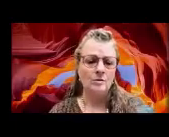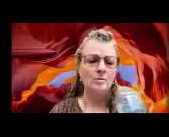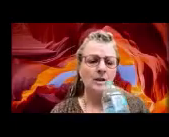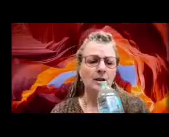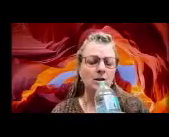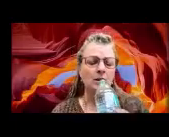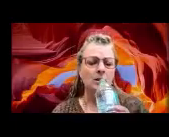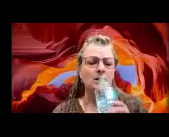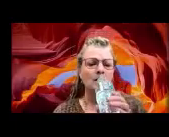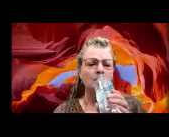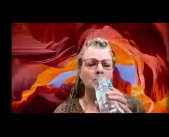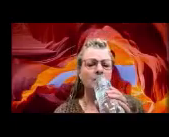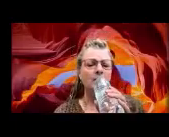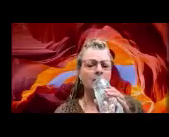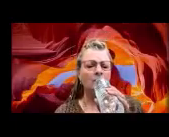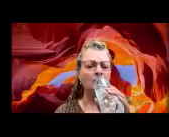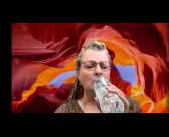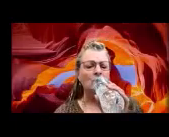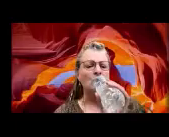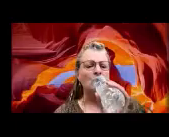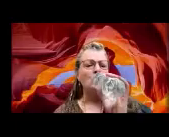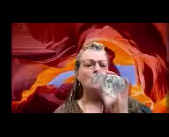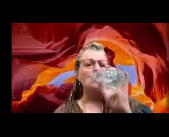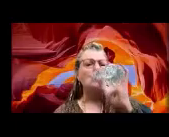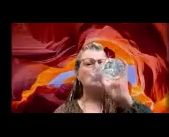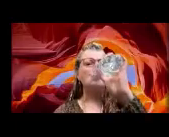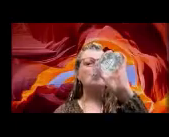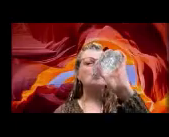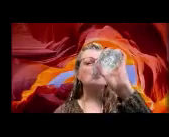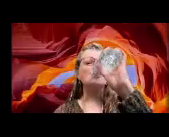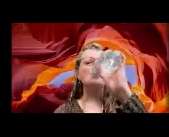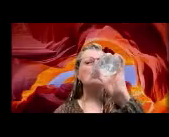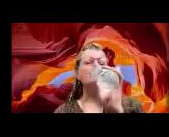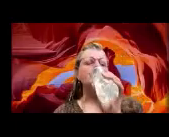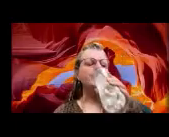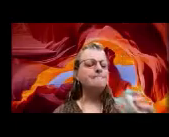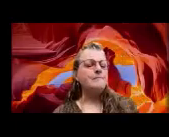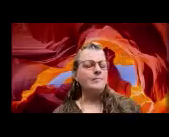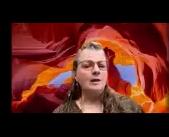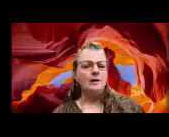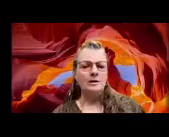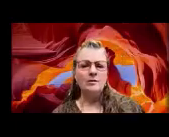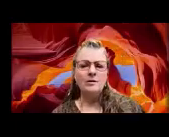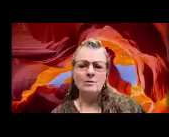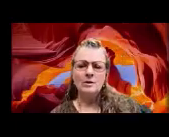groups, and she just keeps trying. The other thing with